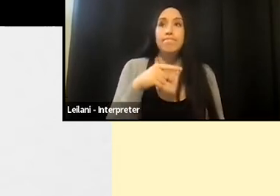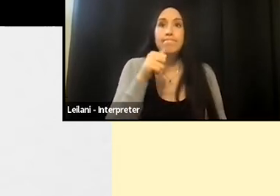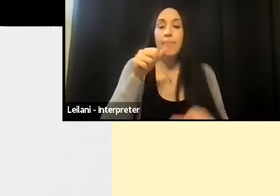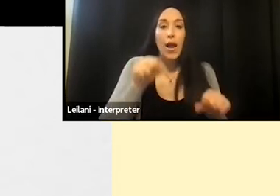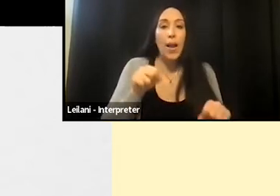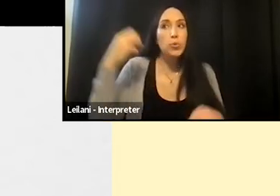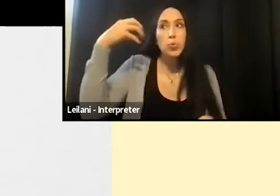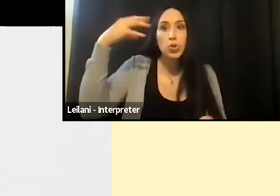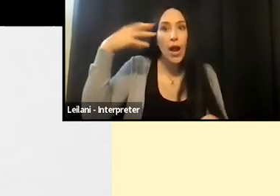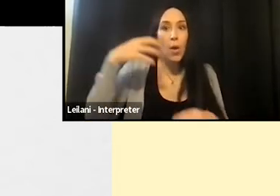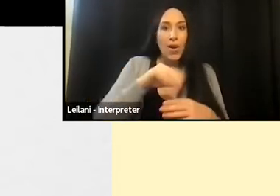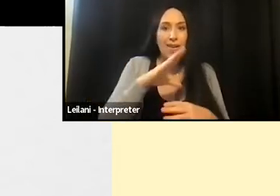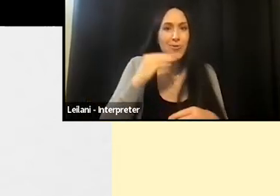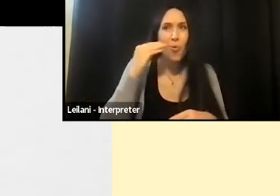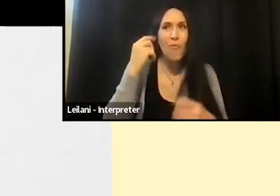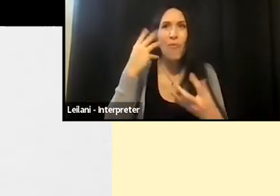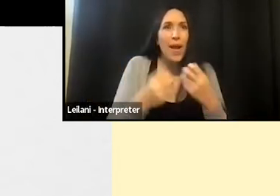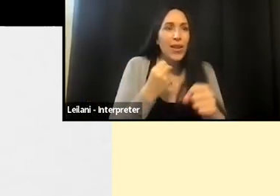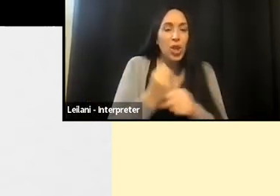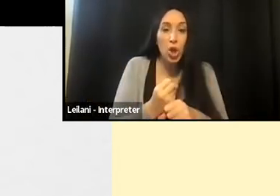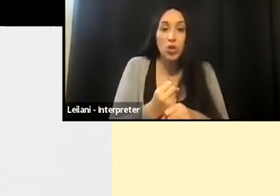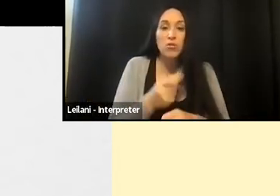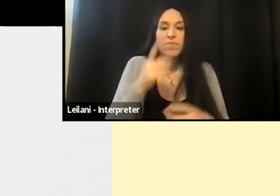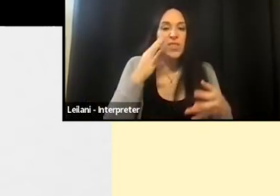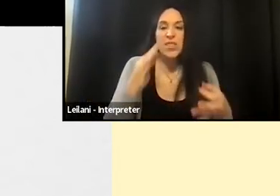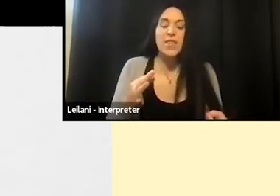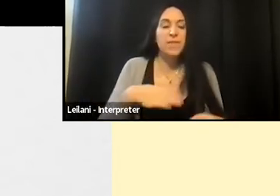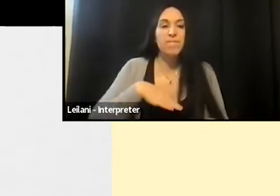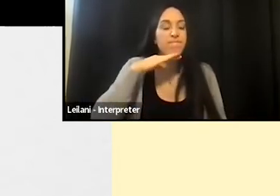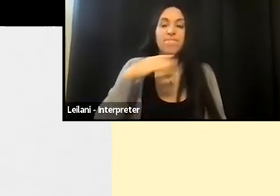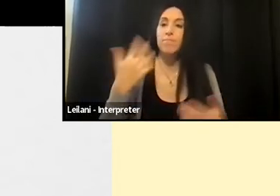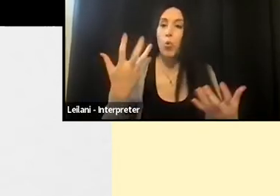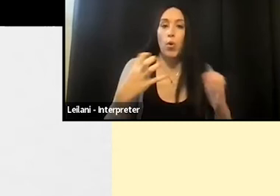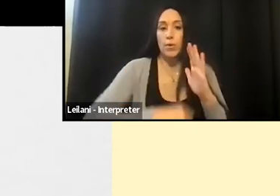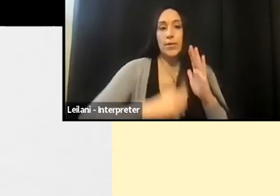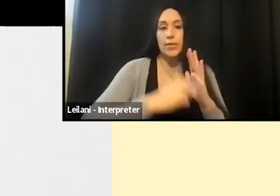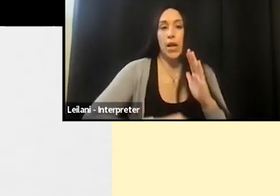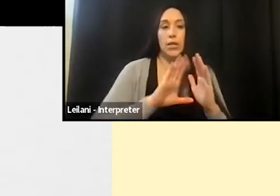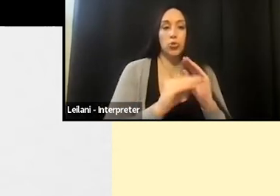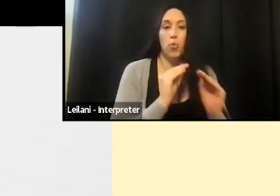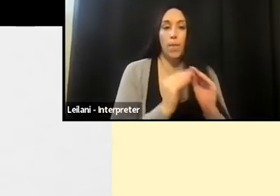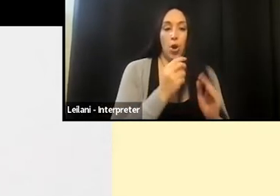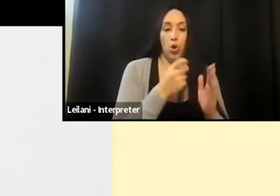from his rent because the landlord refused to make repairs. So this would officially make it law that if your landlord